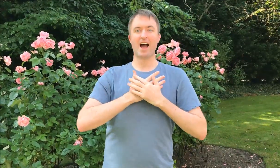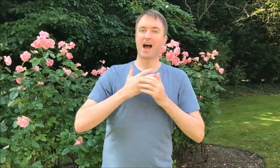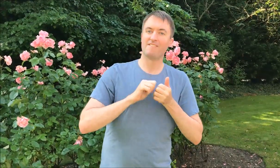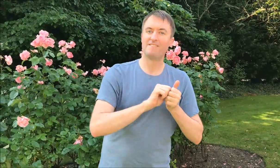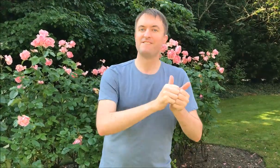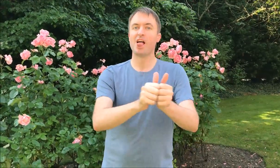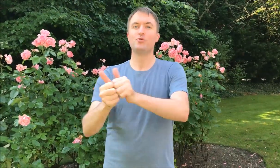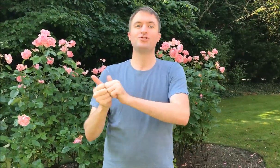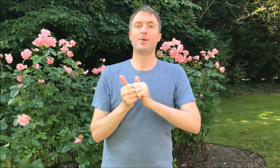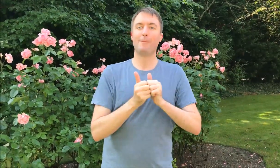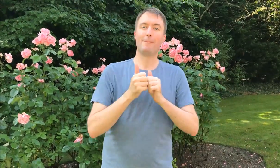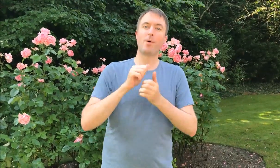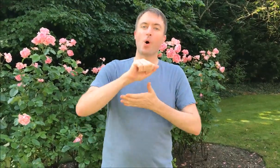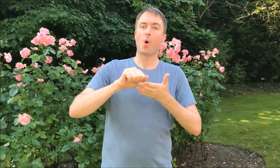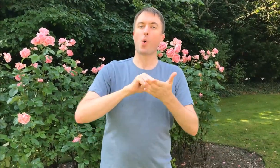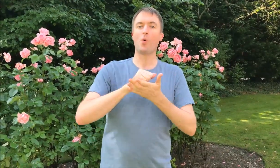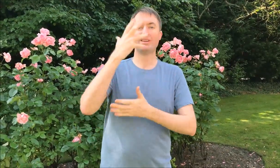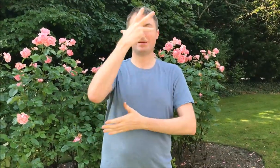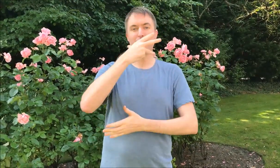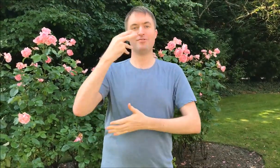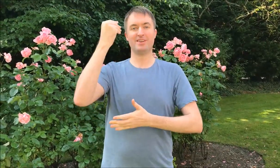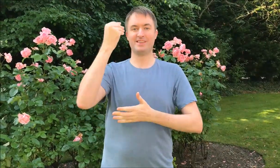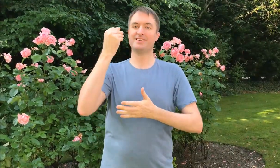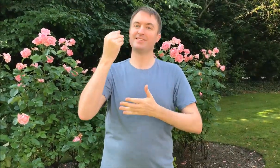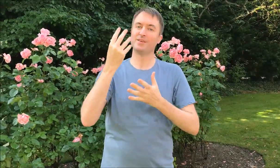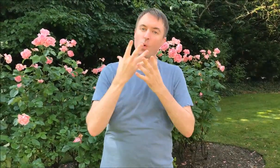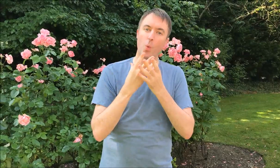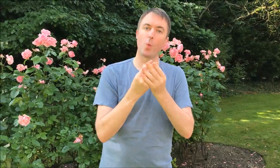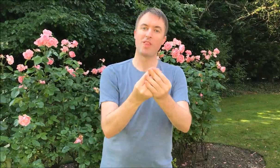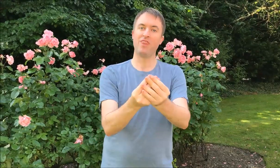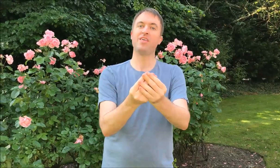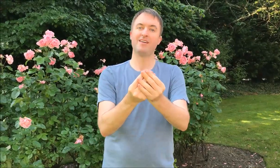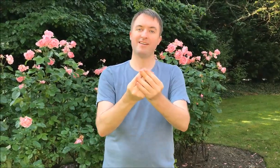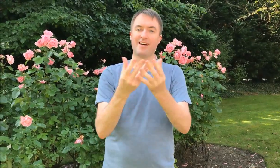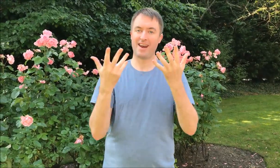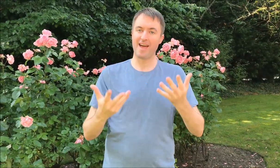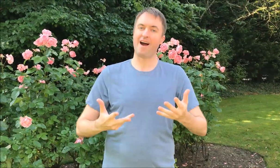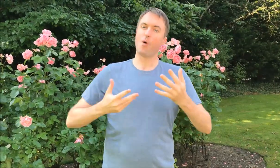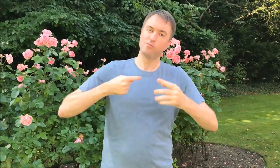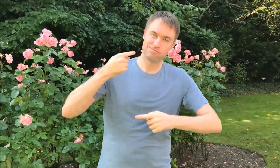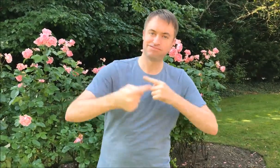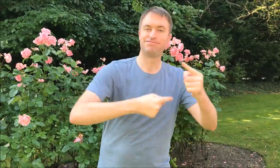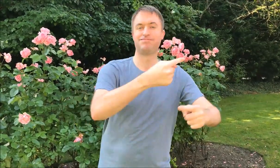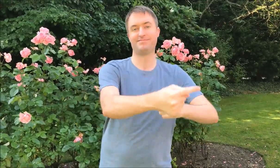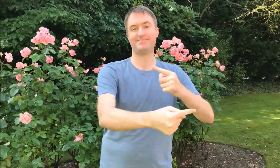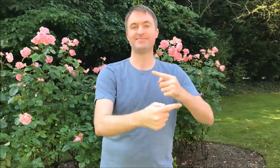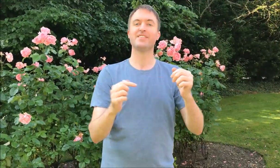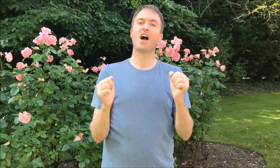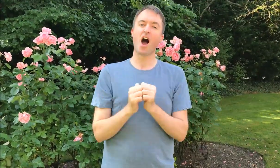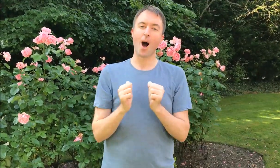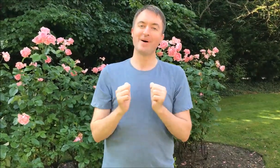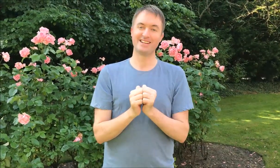and the fellowship of the Holy Spirit be with us all, evermore. Amen.